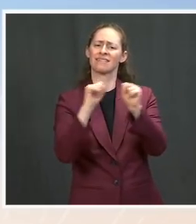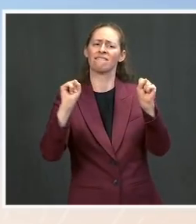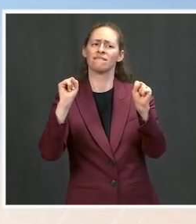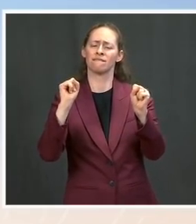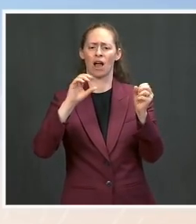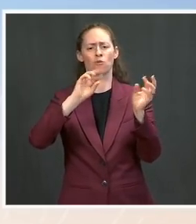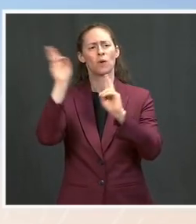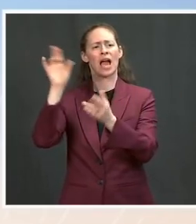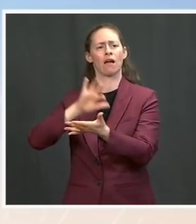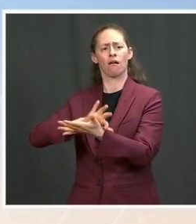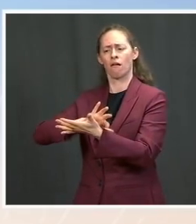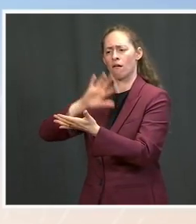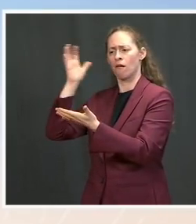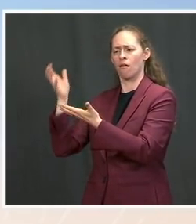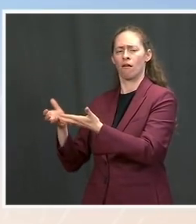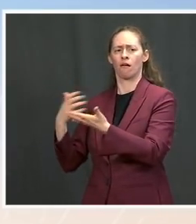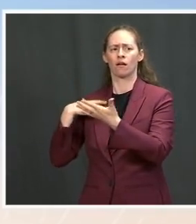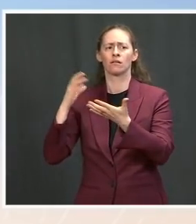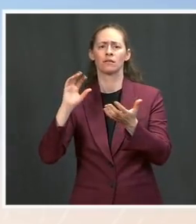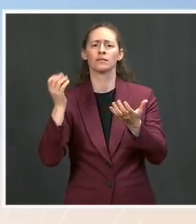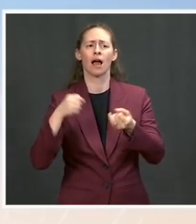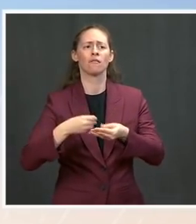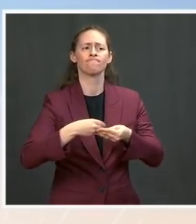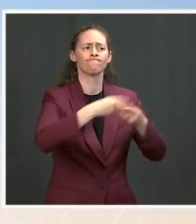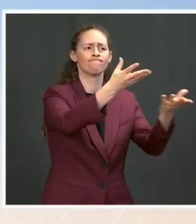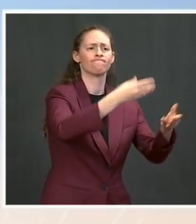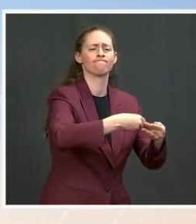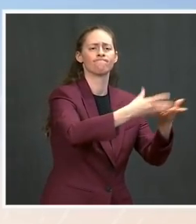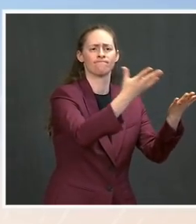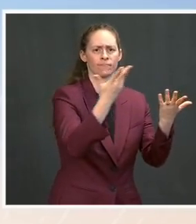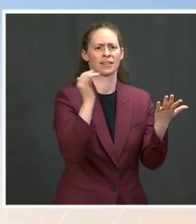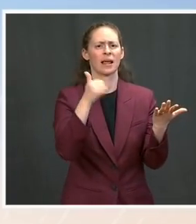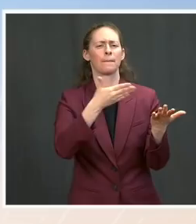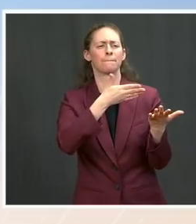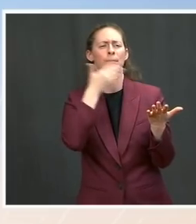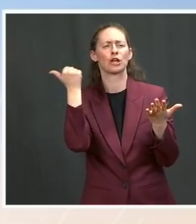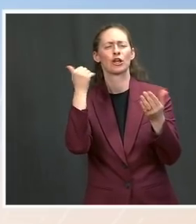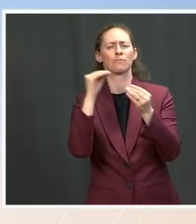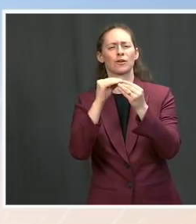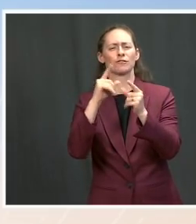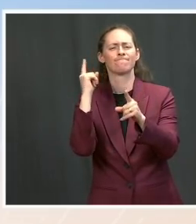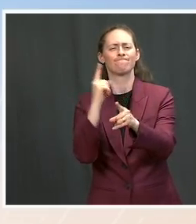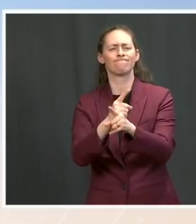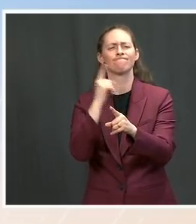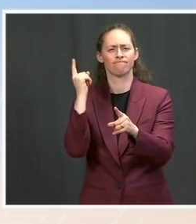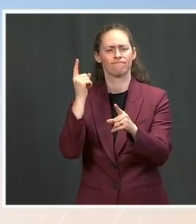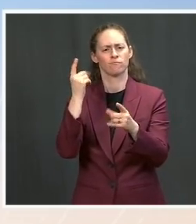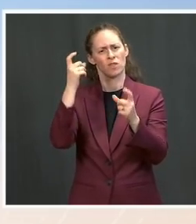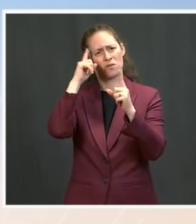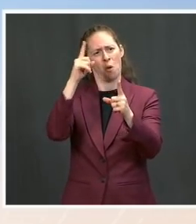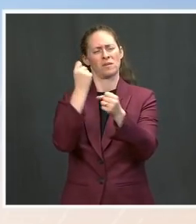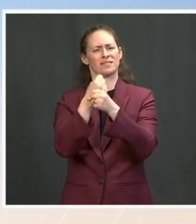in the most effective way. And we're determining what the right steps are to do exactly that. The Press: Okay. Thank you. And one last one on India.